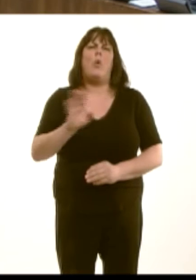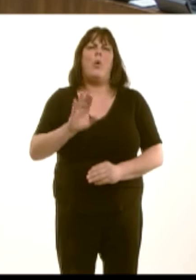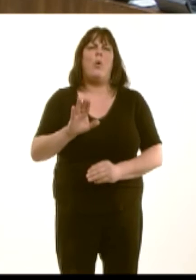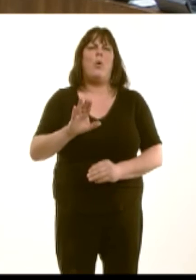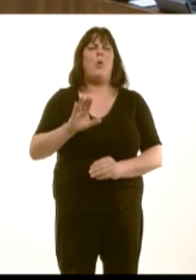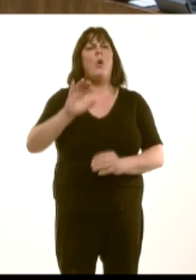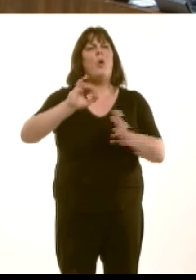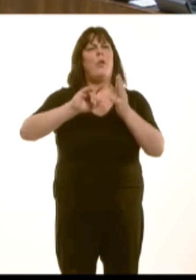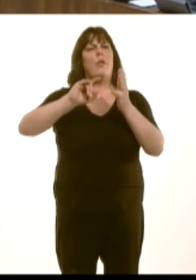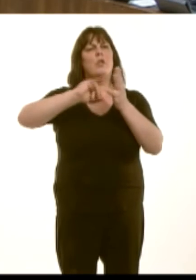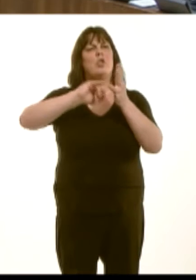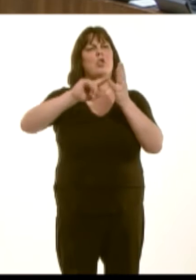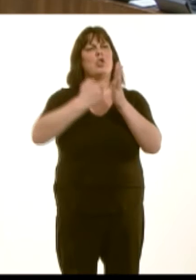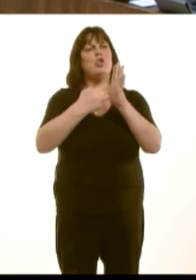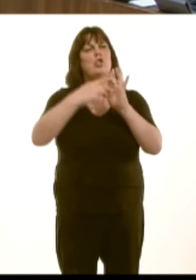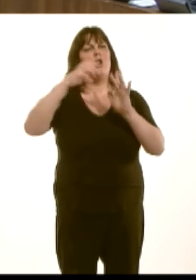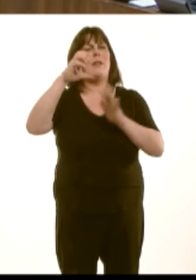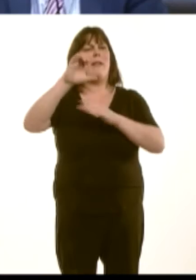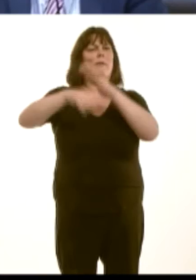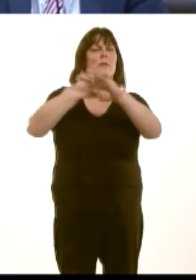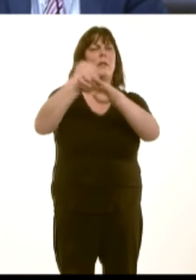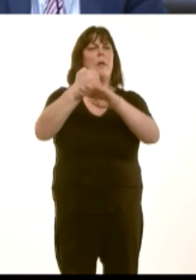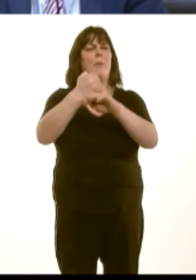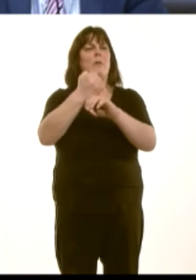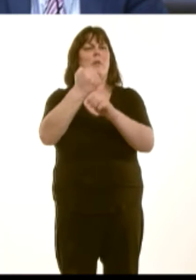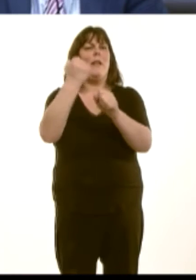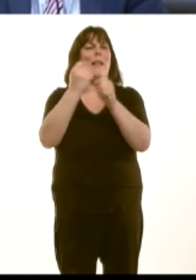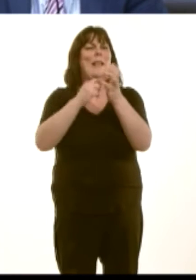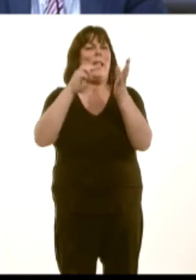at Glan Clwydóand I make it absolutely clear that Glan Clwyd is the site that the SuRNICC